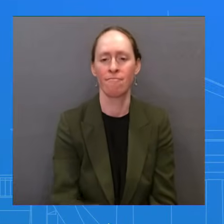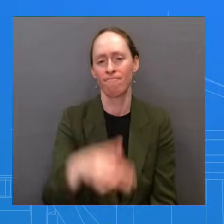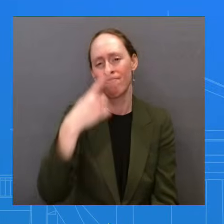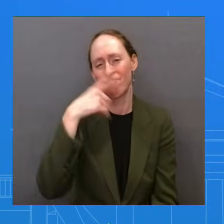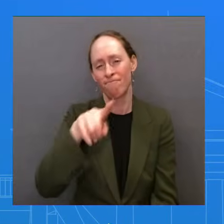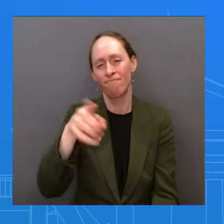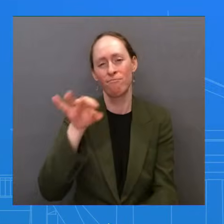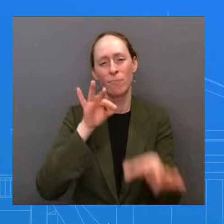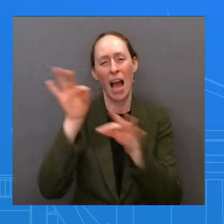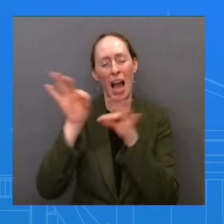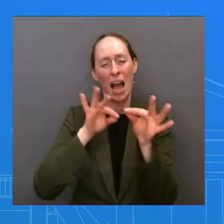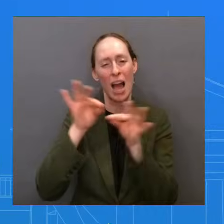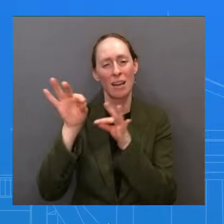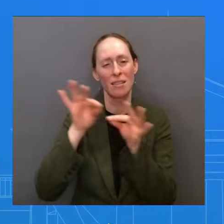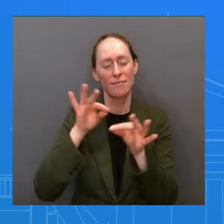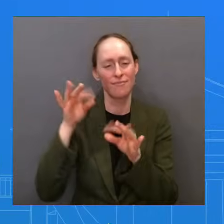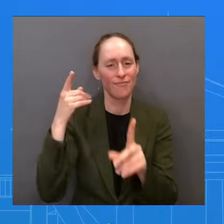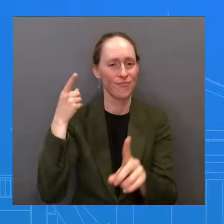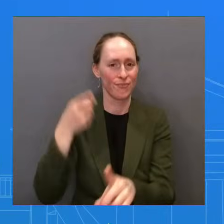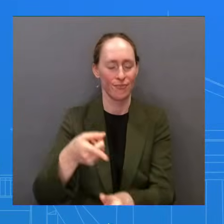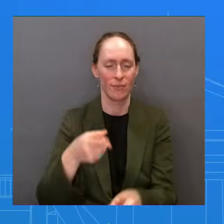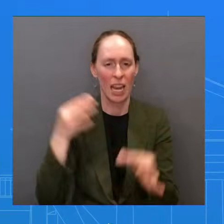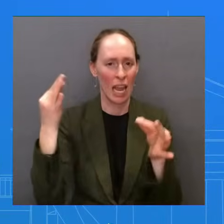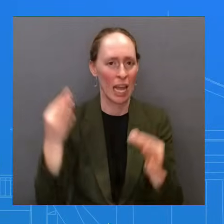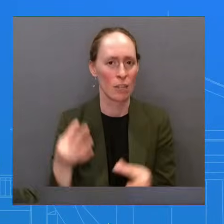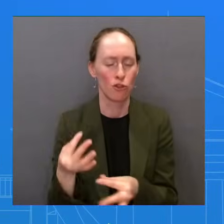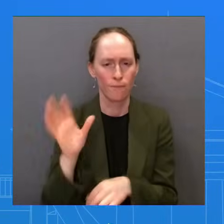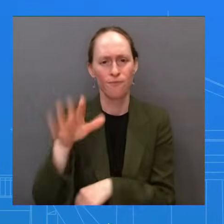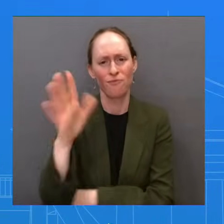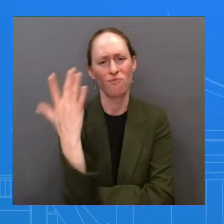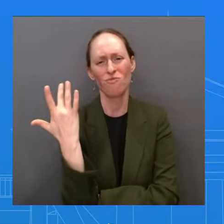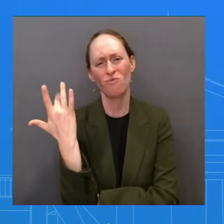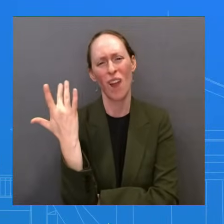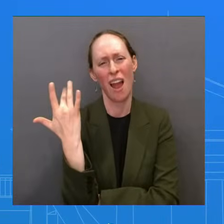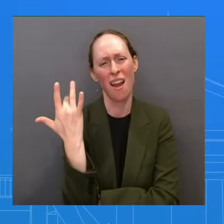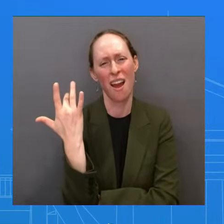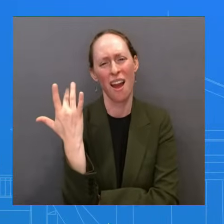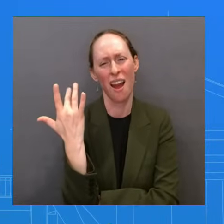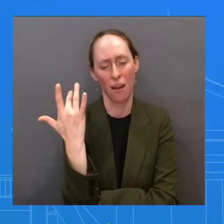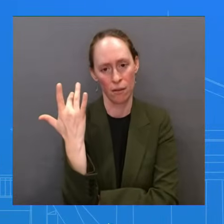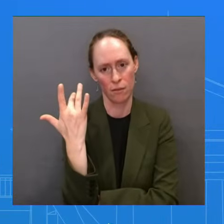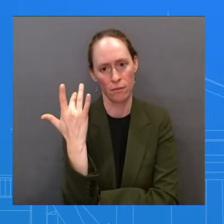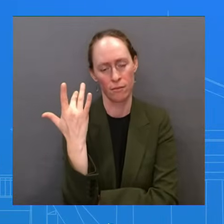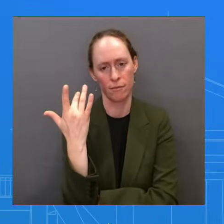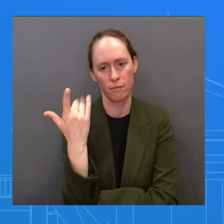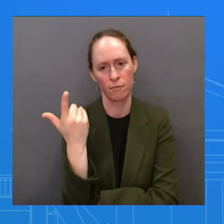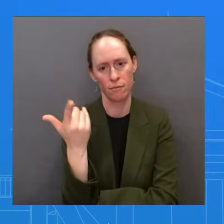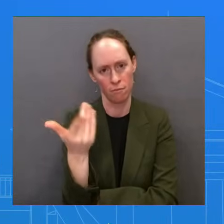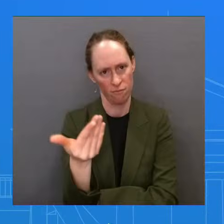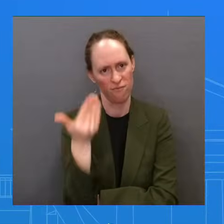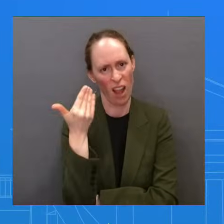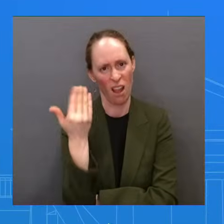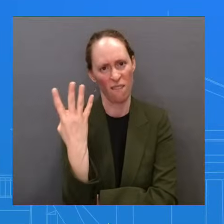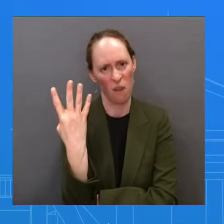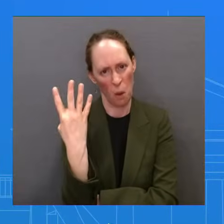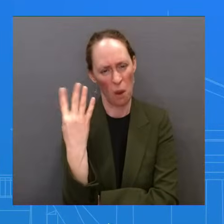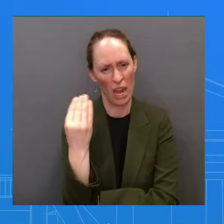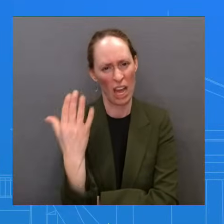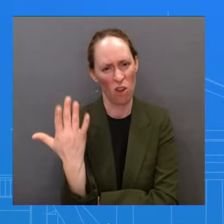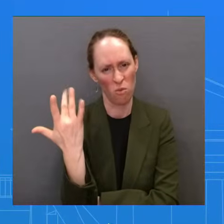to invite all four congressional leaders to this meeting instead of just Speaker McCarthy? The standoff has largely been between the President and the House Speaker,